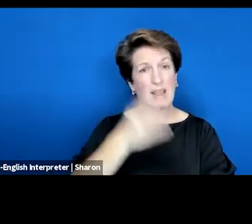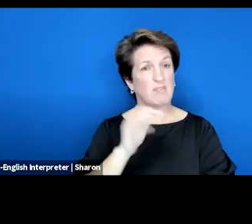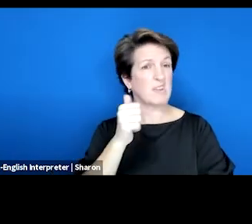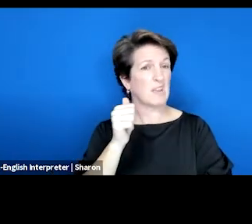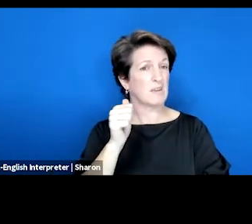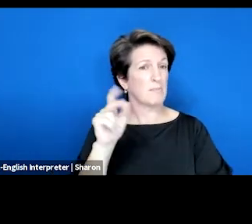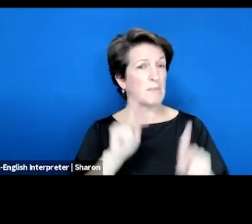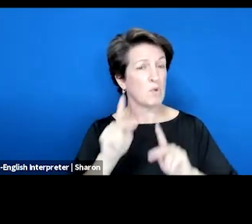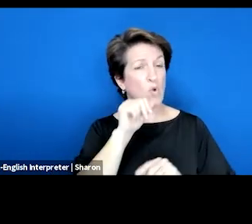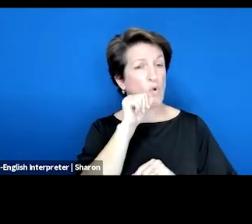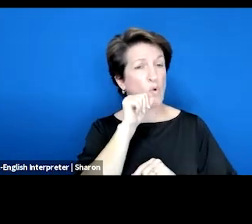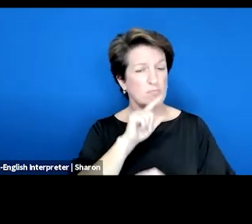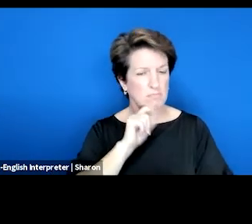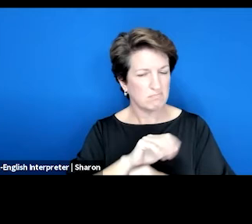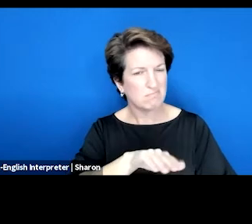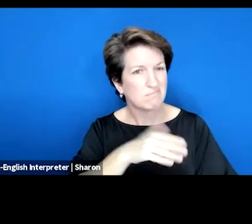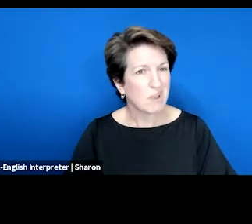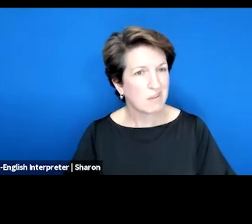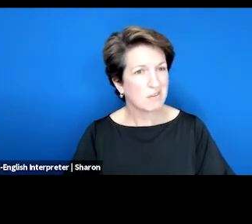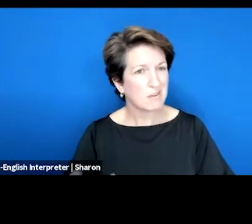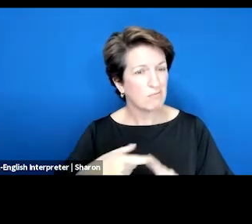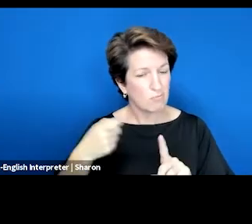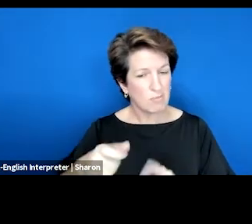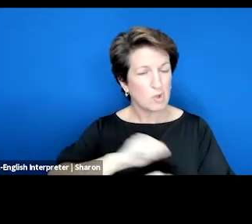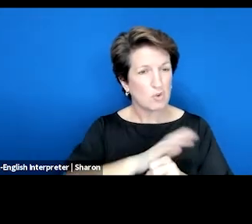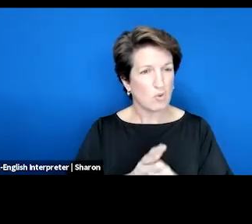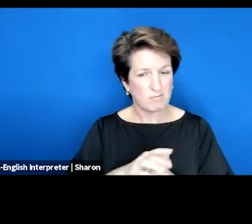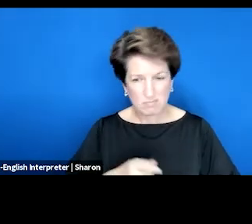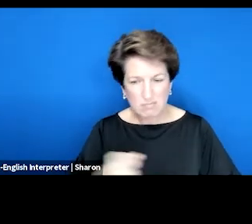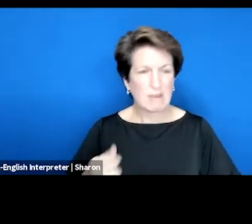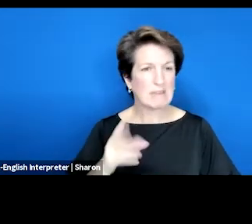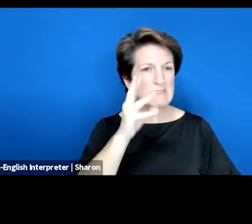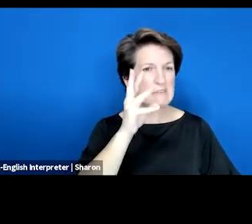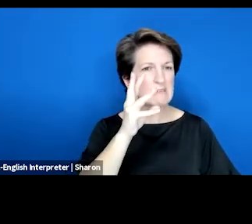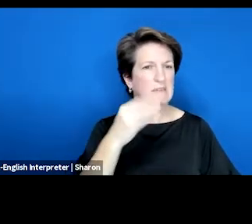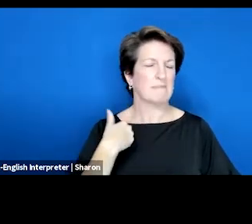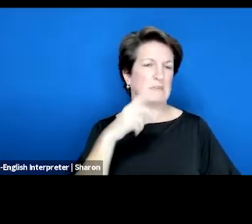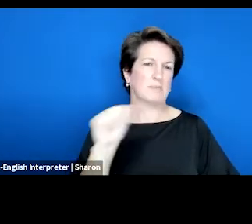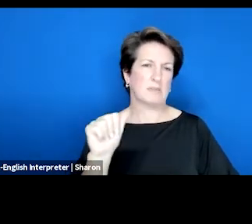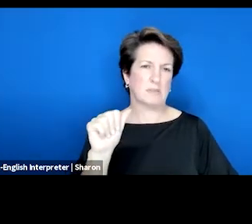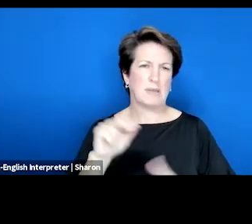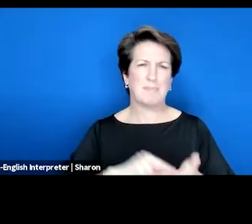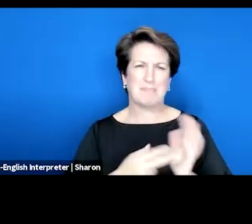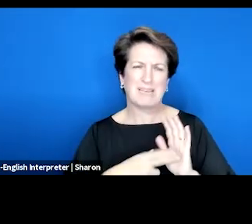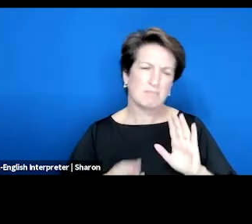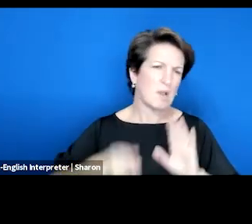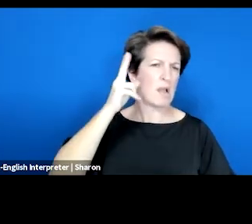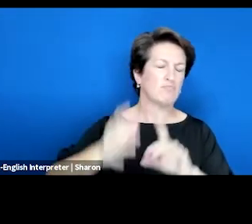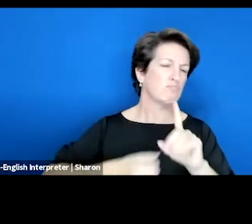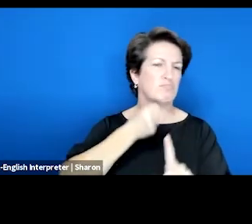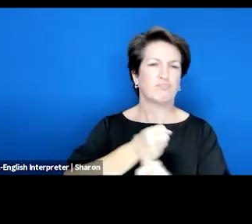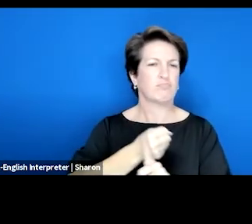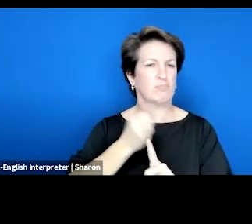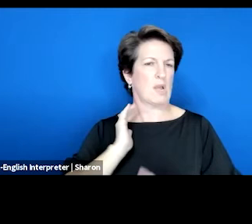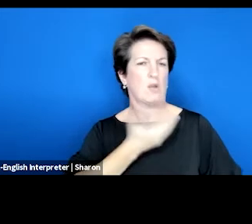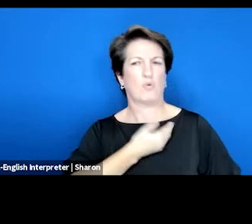international